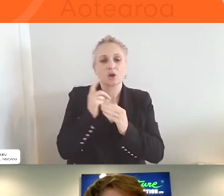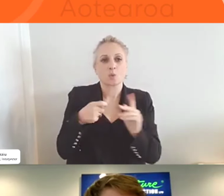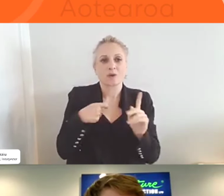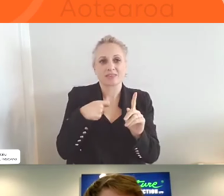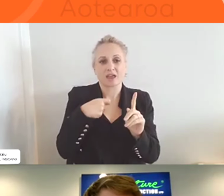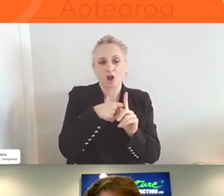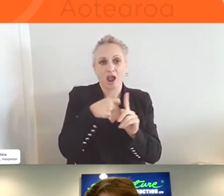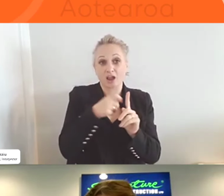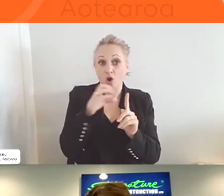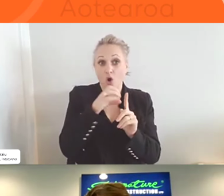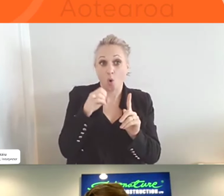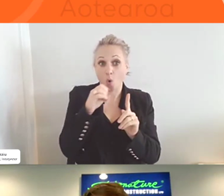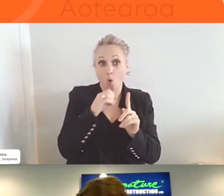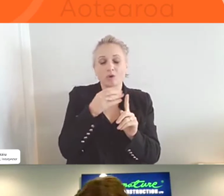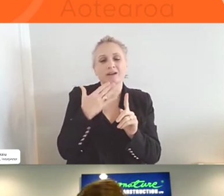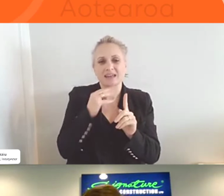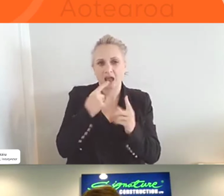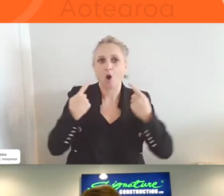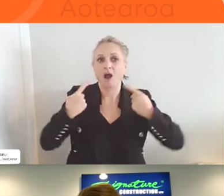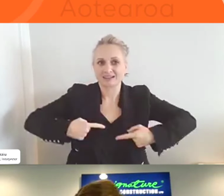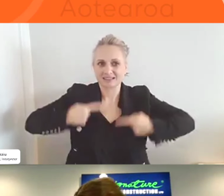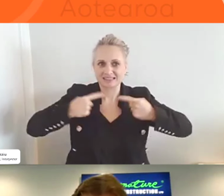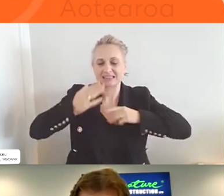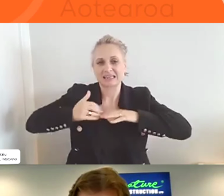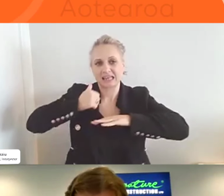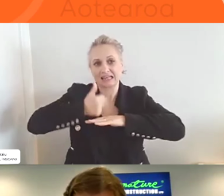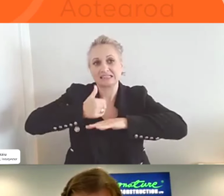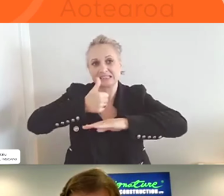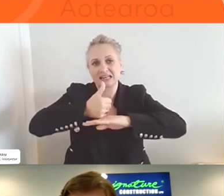now which is around Building Consent authority, there's a far more significant,